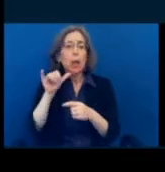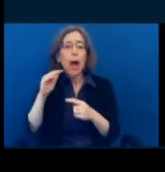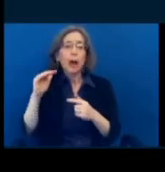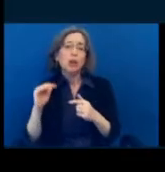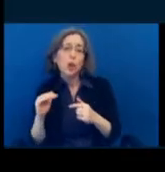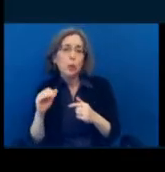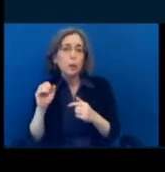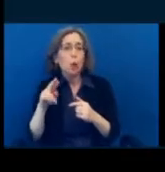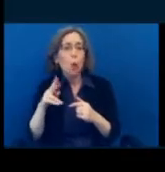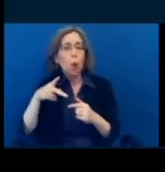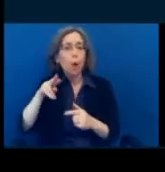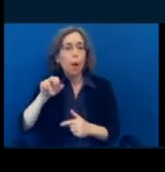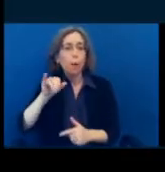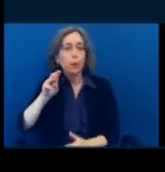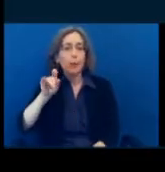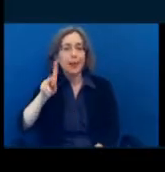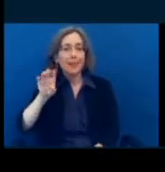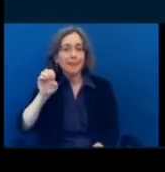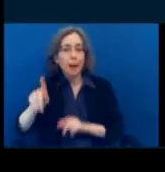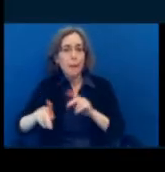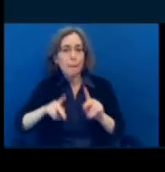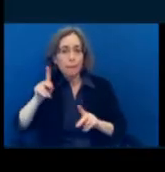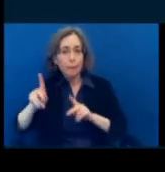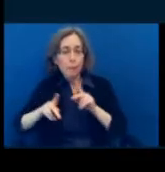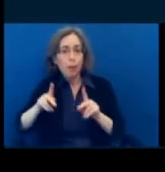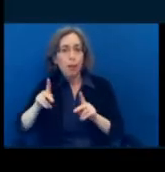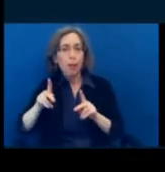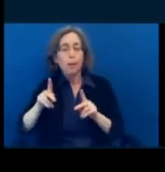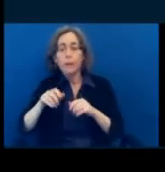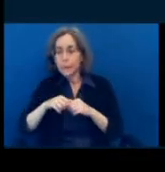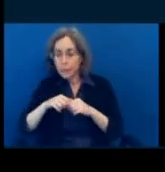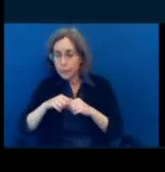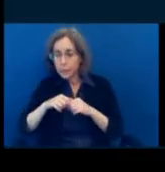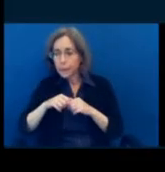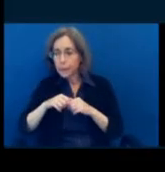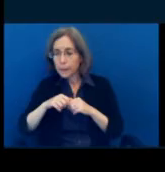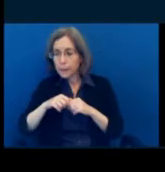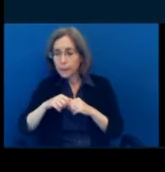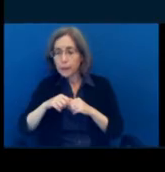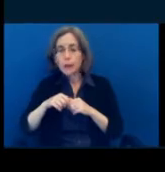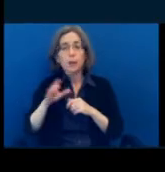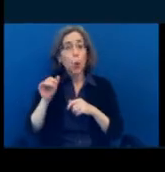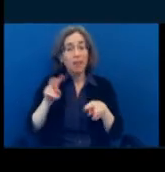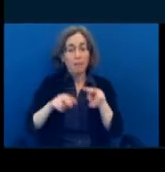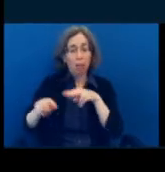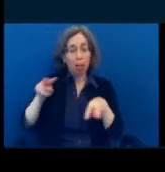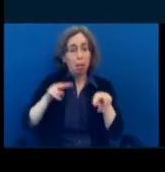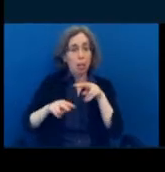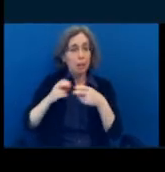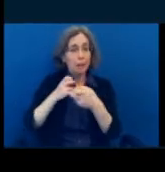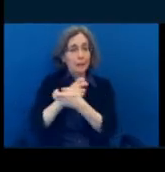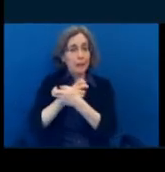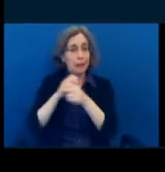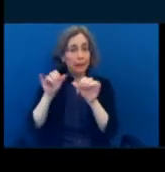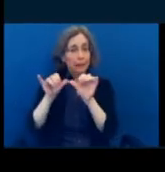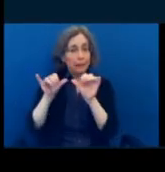CULTURAL IDEALS MASQUERADED THE FACTS OF NATURE WHICH INTERN SERVED AS THE BASIS FOR SOCIAL INEQUALITY. THIS WAS TRUE FOR WOMEN AND